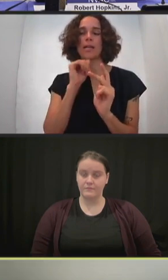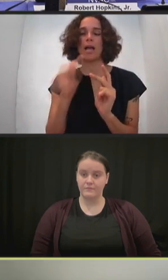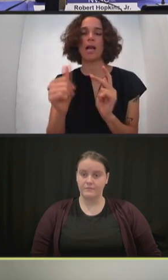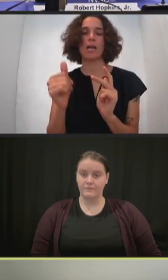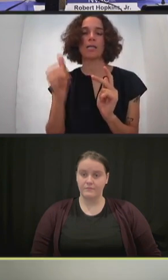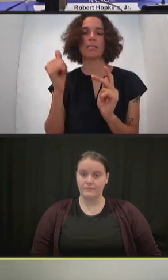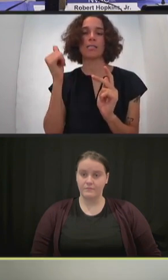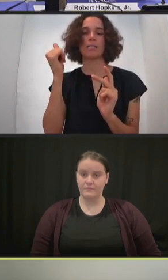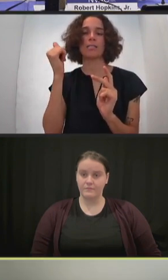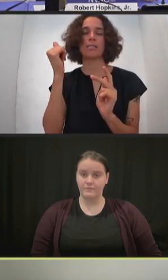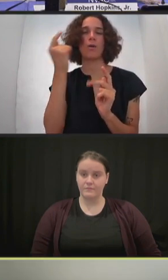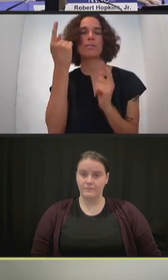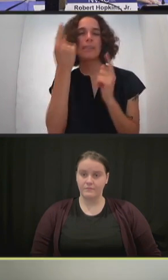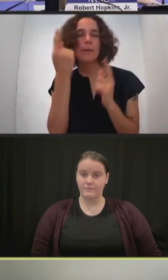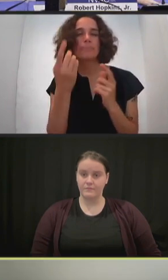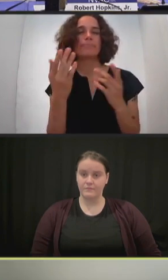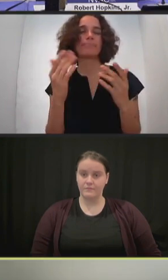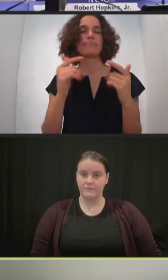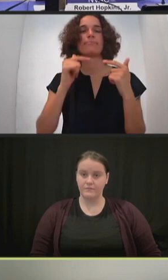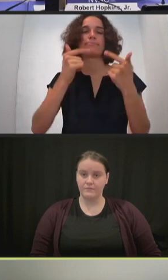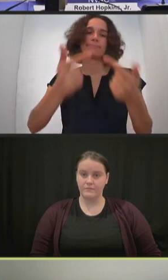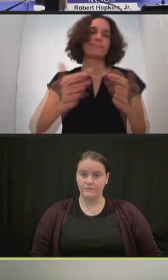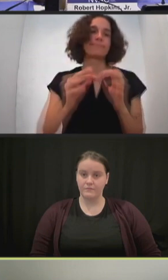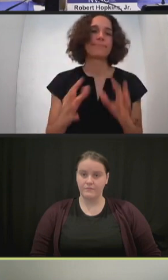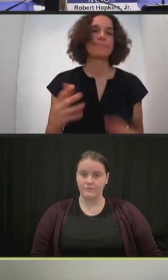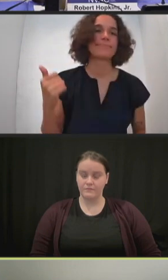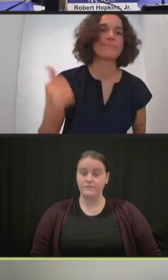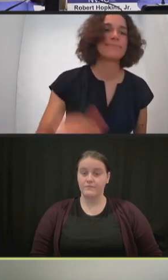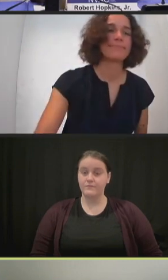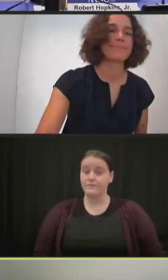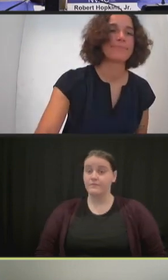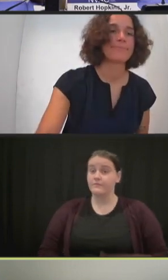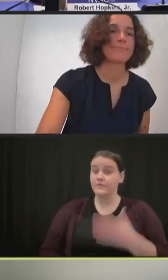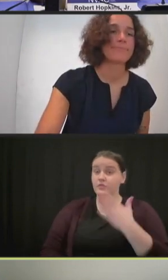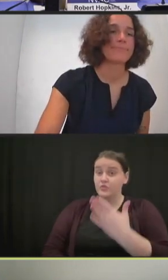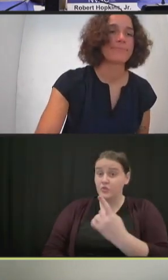May Malik: Yeah. Yes, absolutely. That's a great question. Thank you. The quickest and